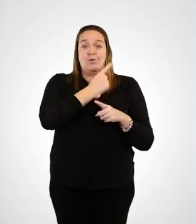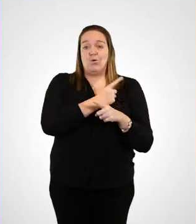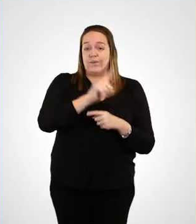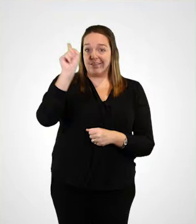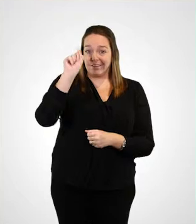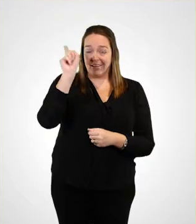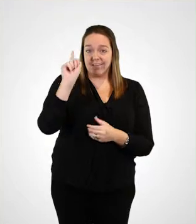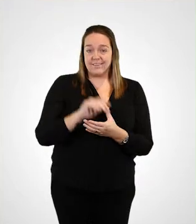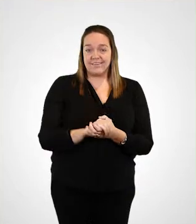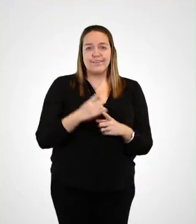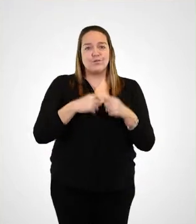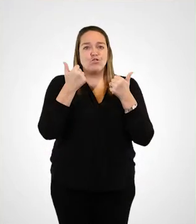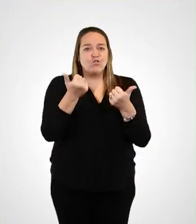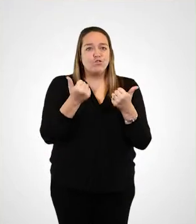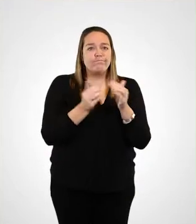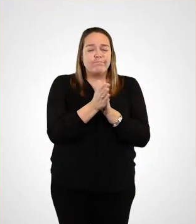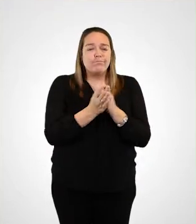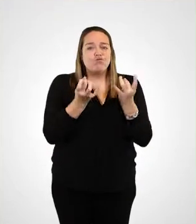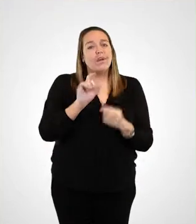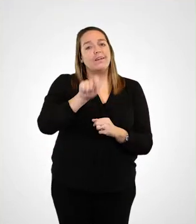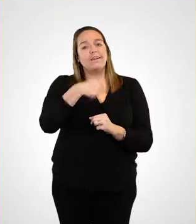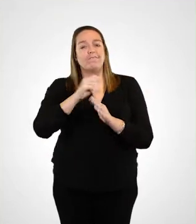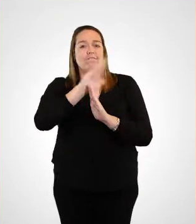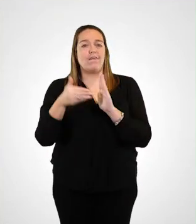That leads us to the end of this talk and a chance to get ready for